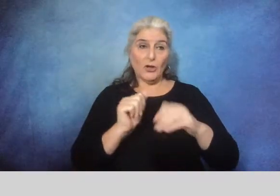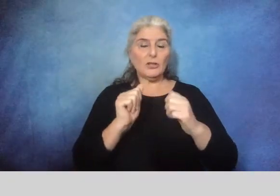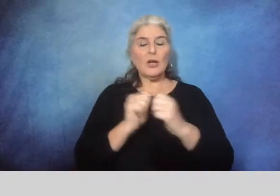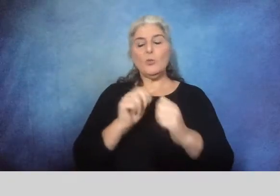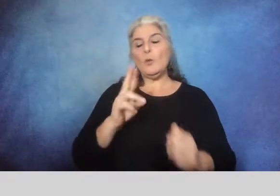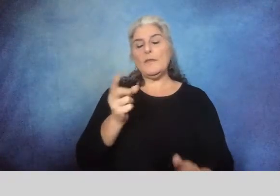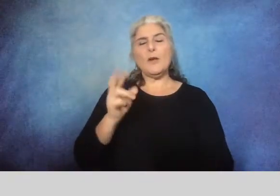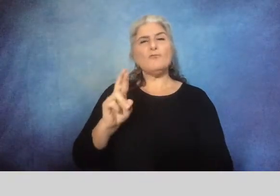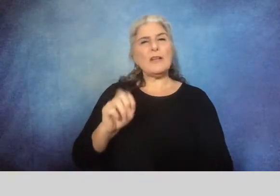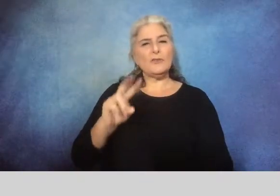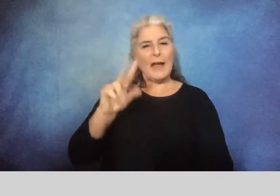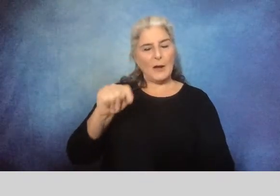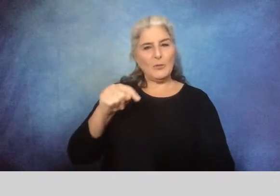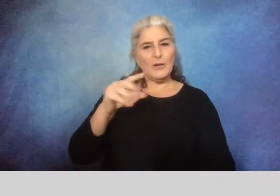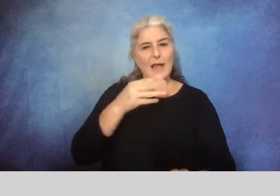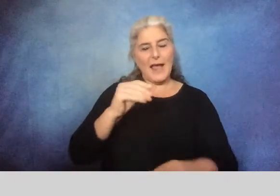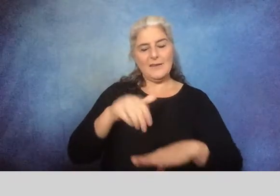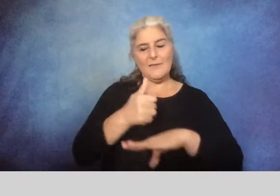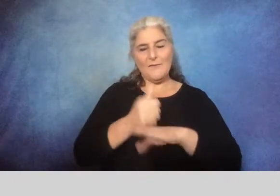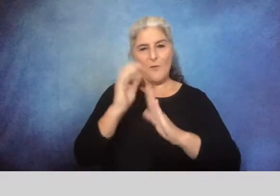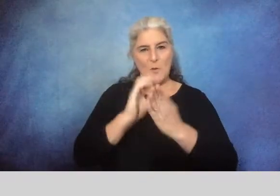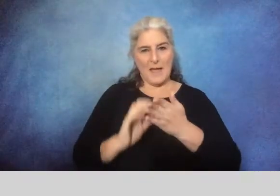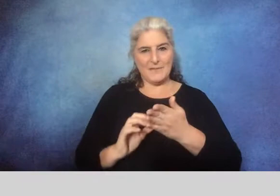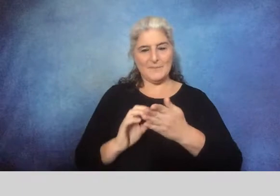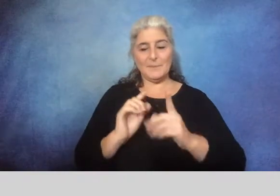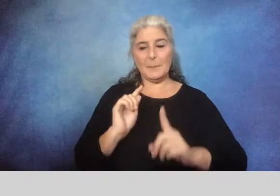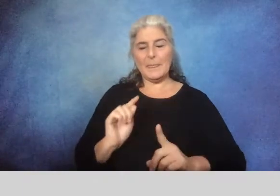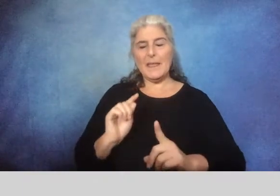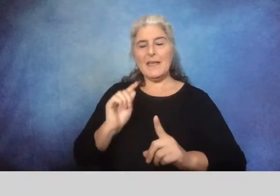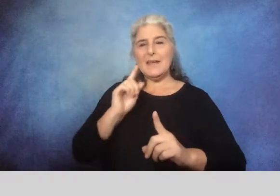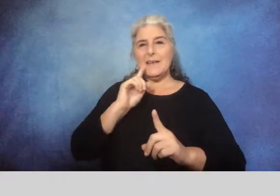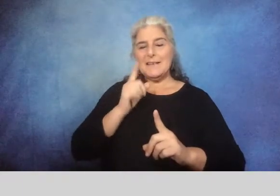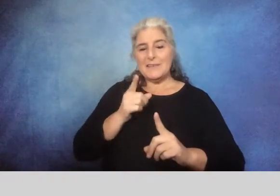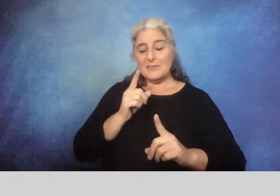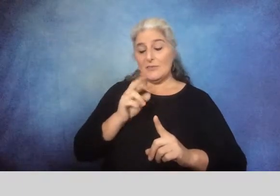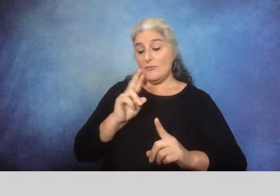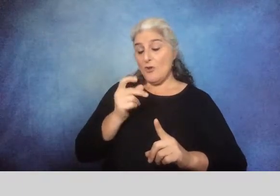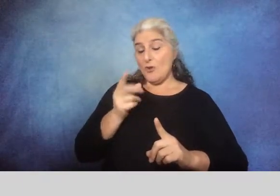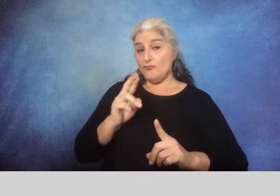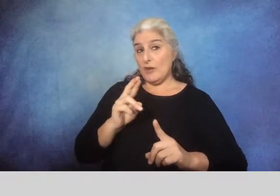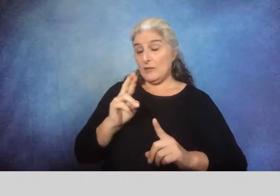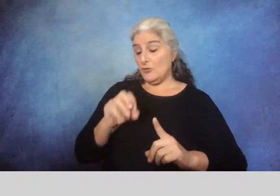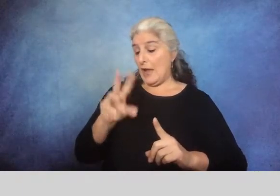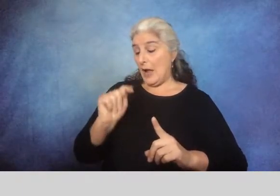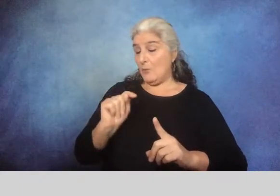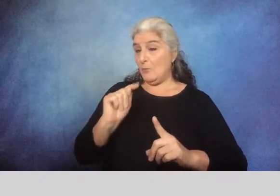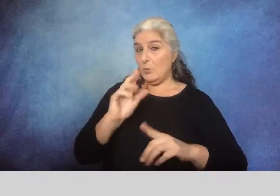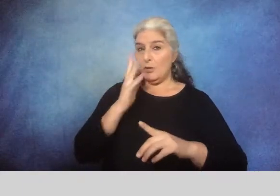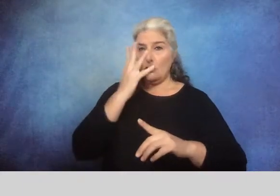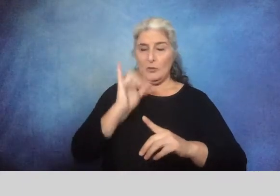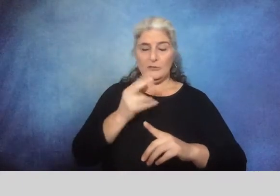The render_output implements our formatting for two formats. One is JSON, the other is table.